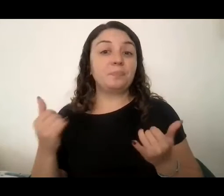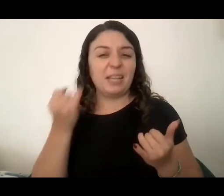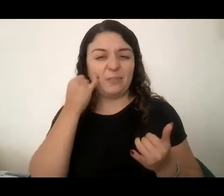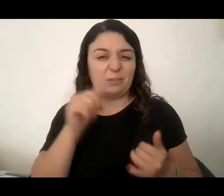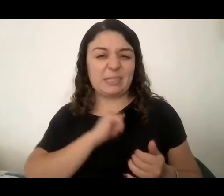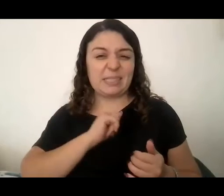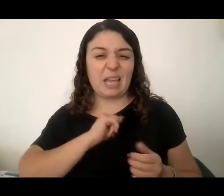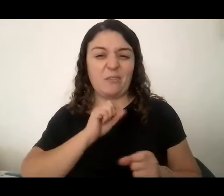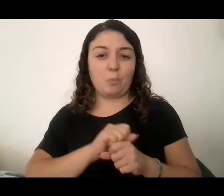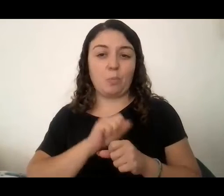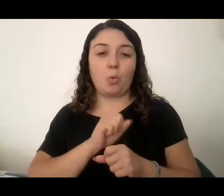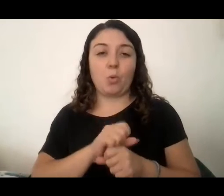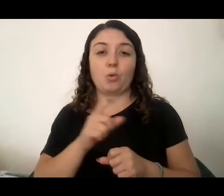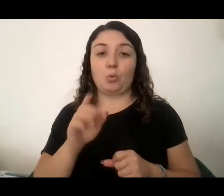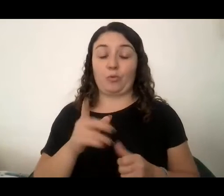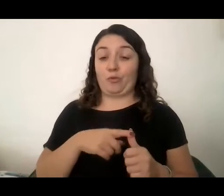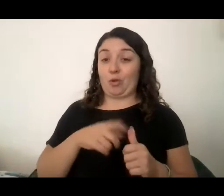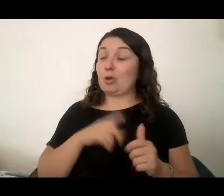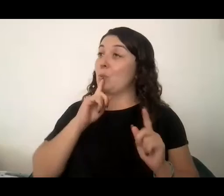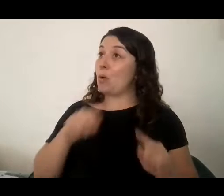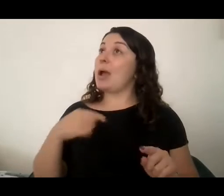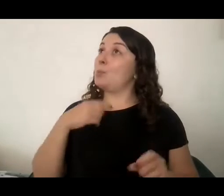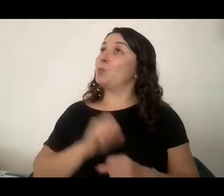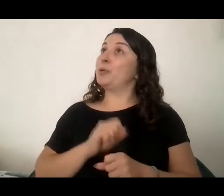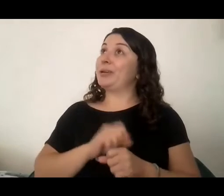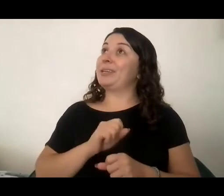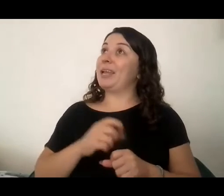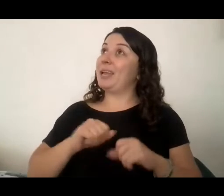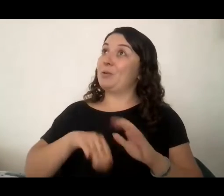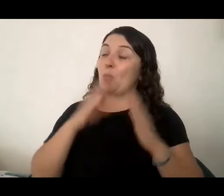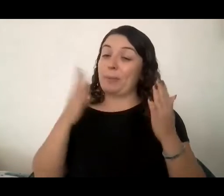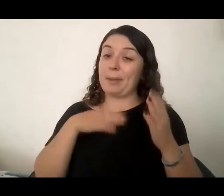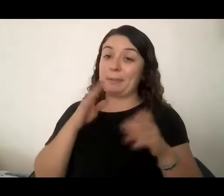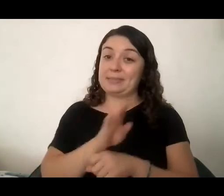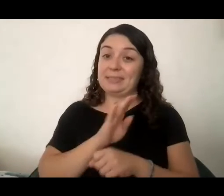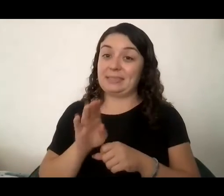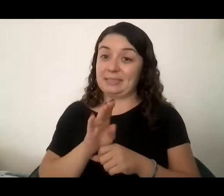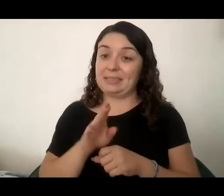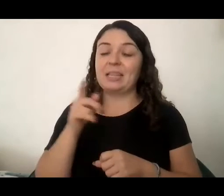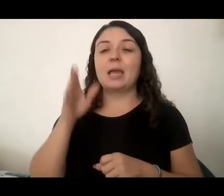you first report you are working, you open this business, they are going to want to wait